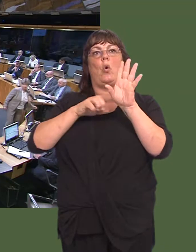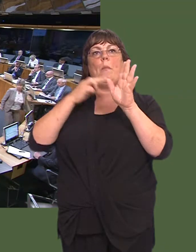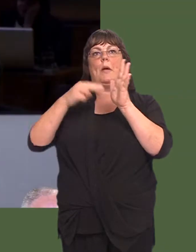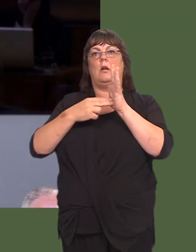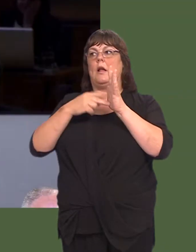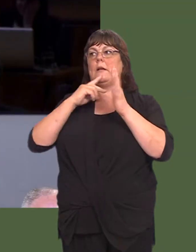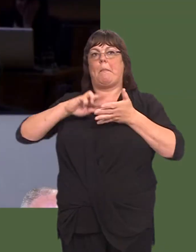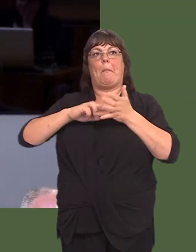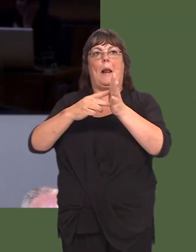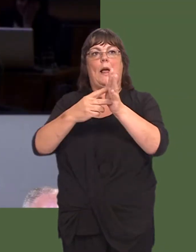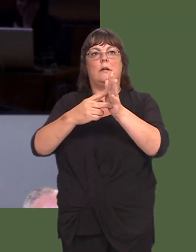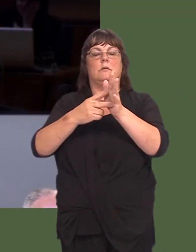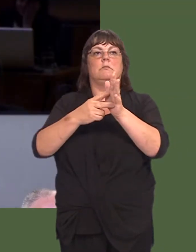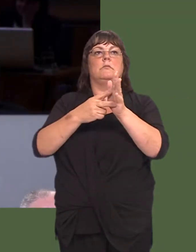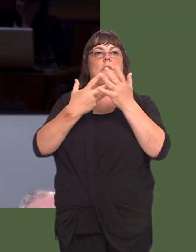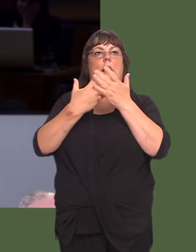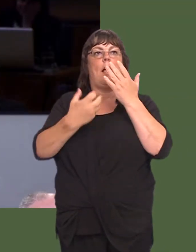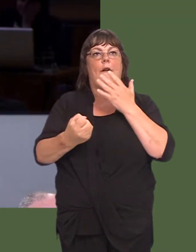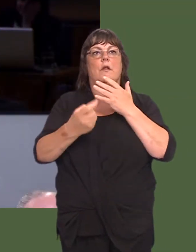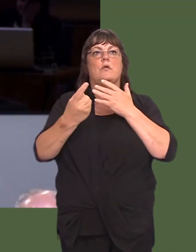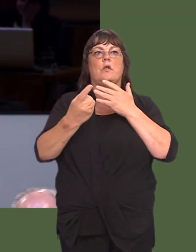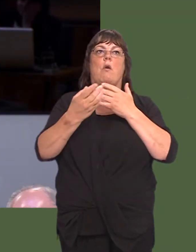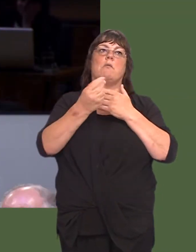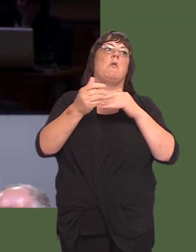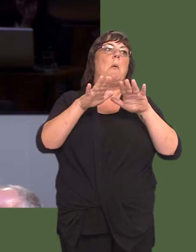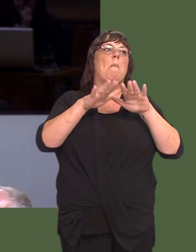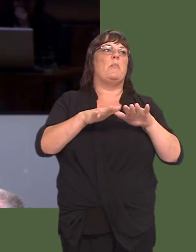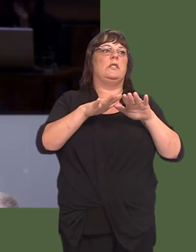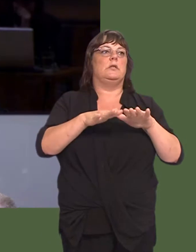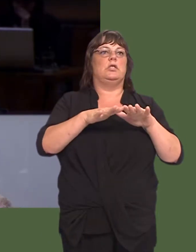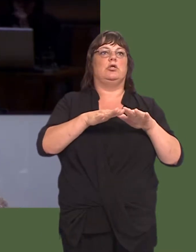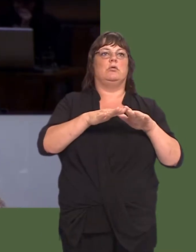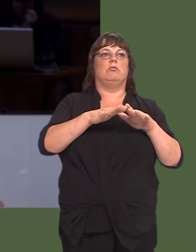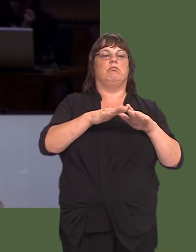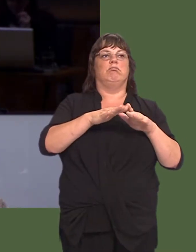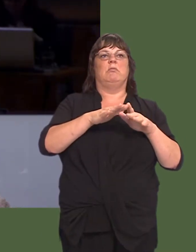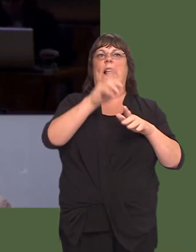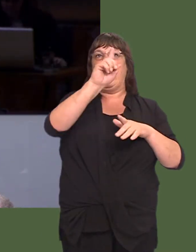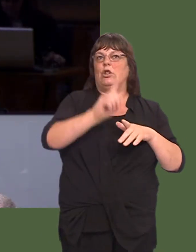intervention in our industry, including taking parts of Britainís energy industry back into